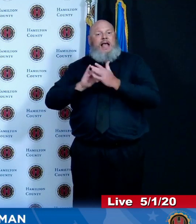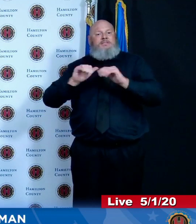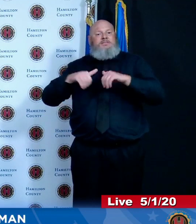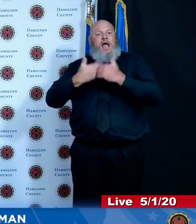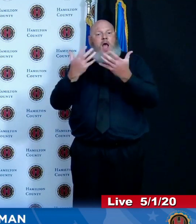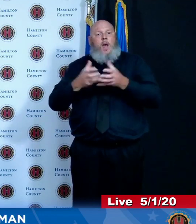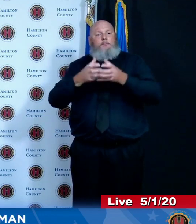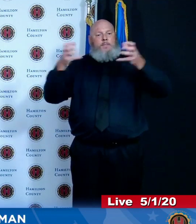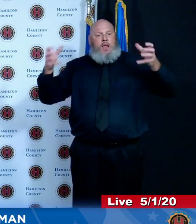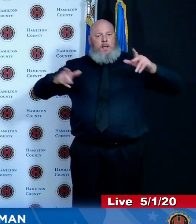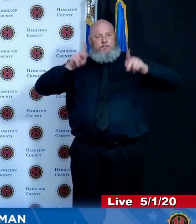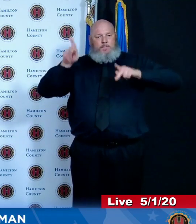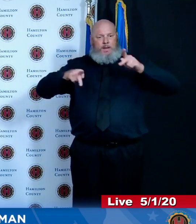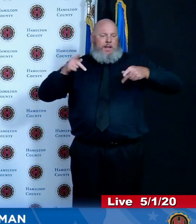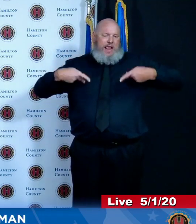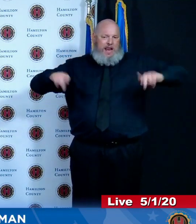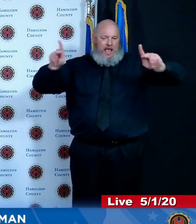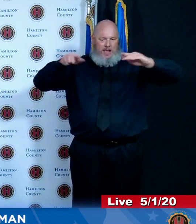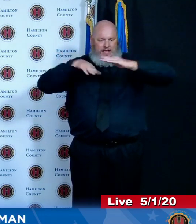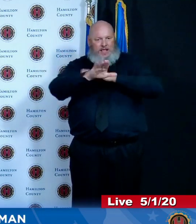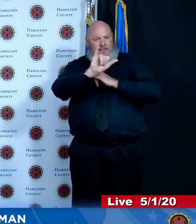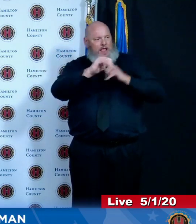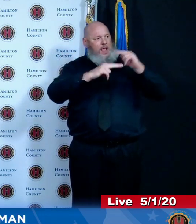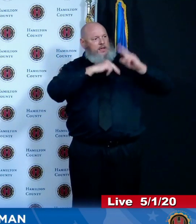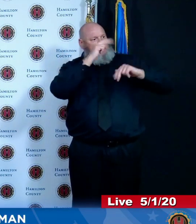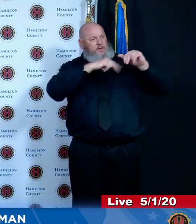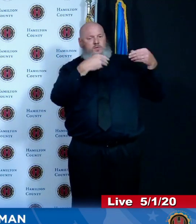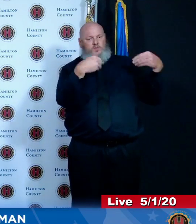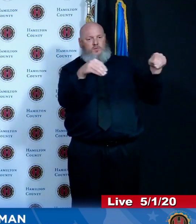came out last evening late last evening and it does have more specific details